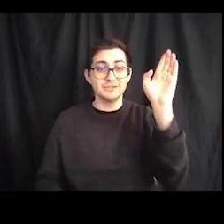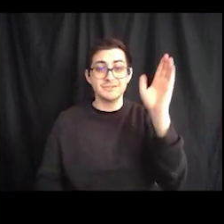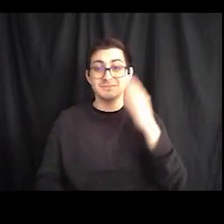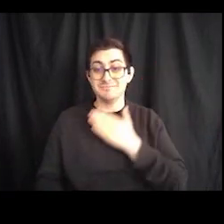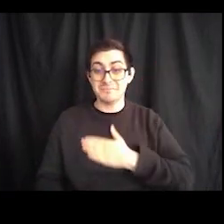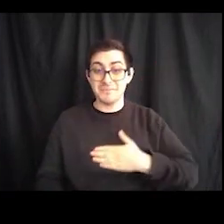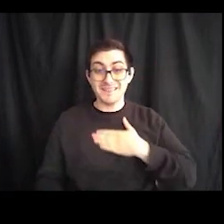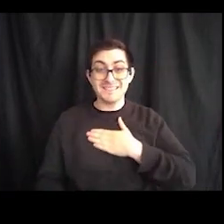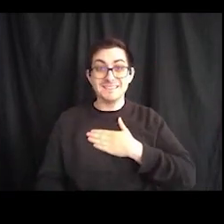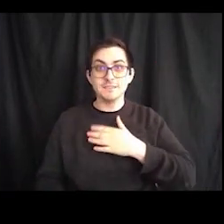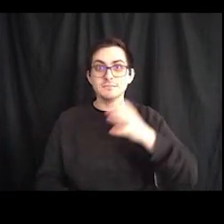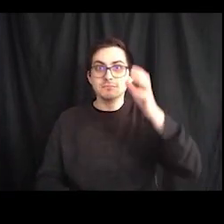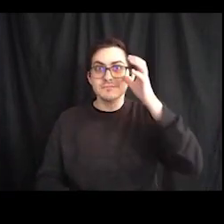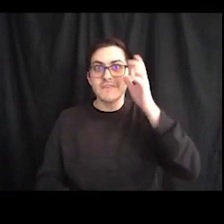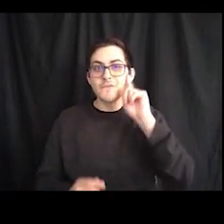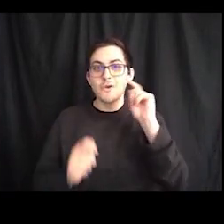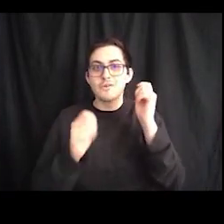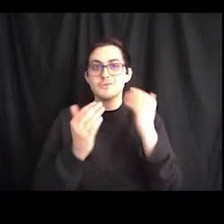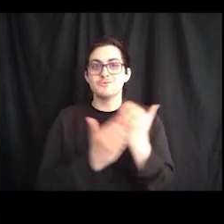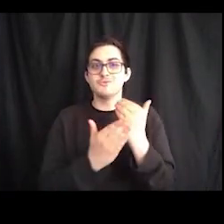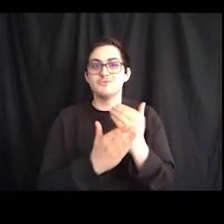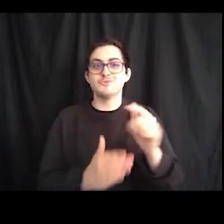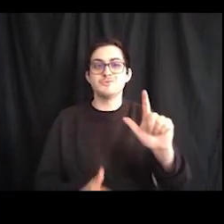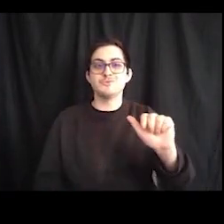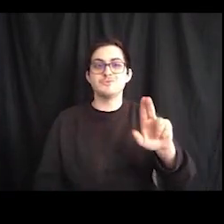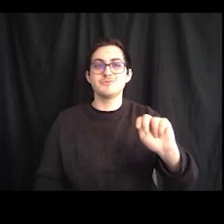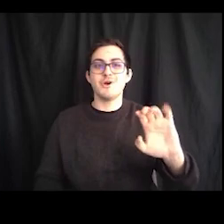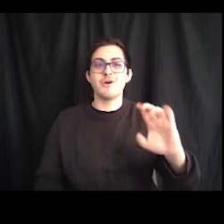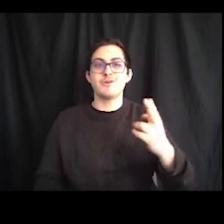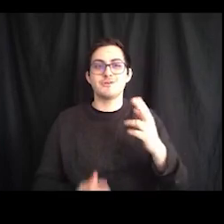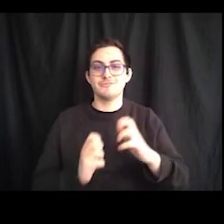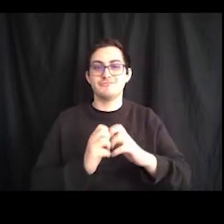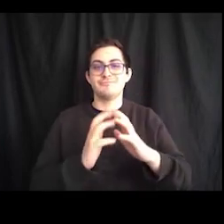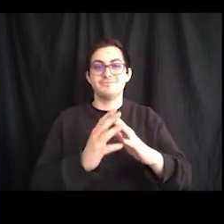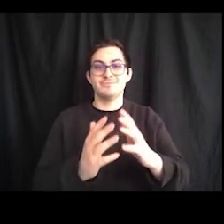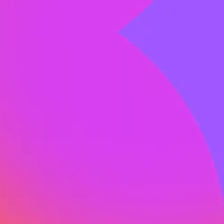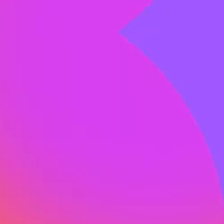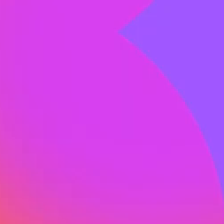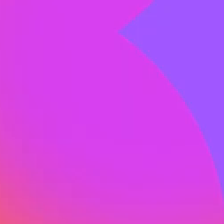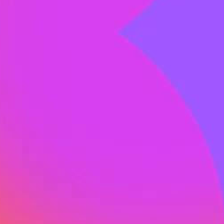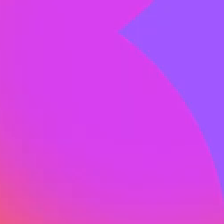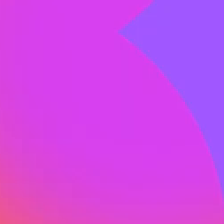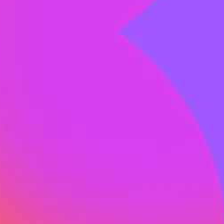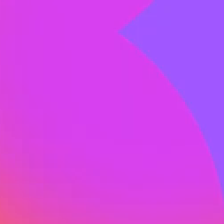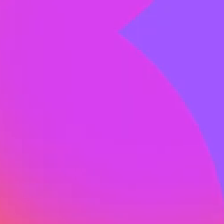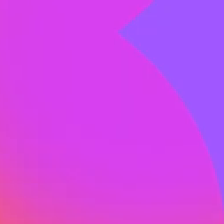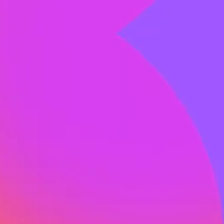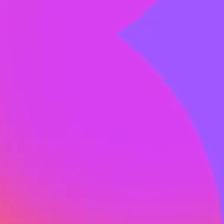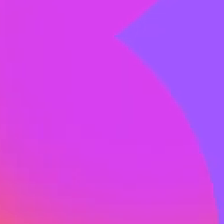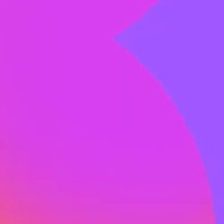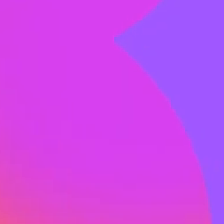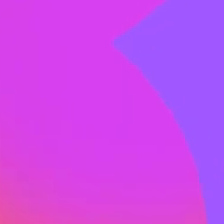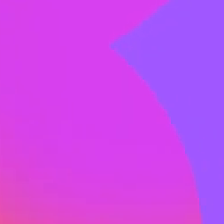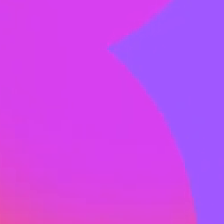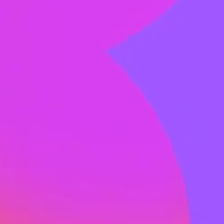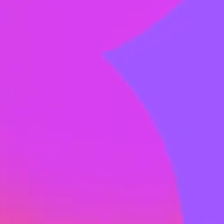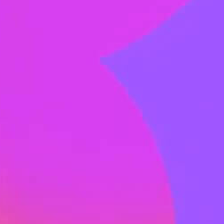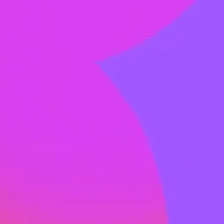We're really looking forward to hearing your feedback, and we'll talk to you soon. Bye everyone. Bye!